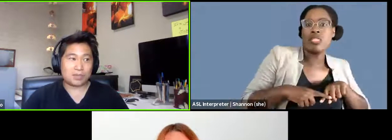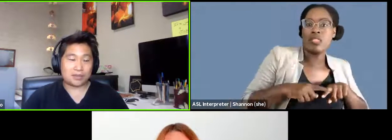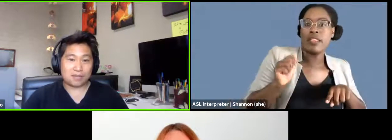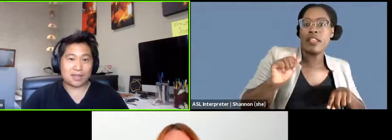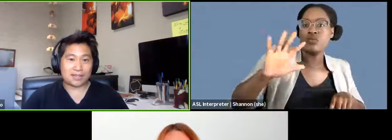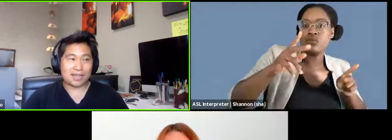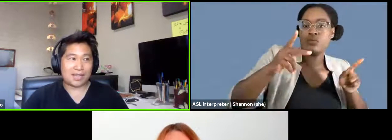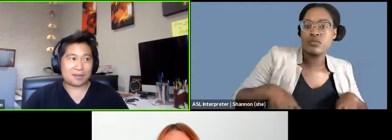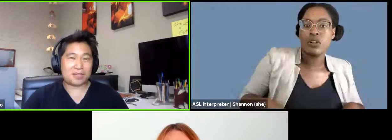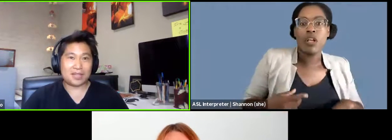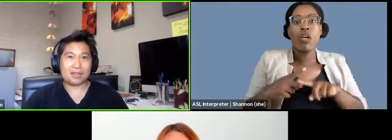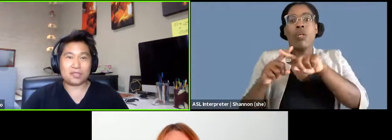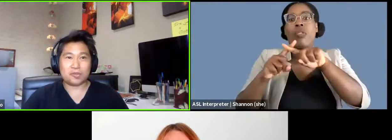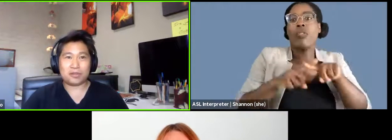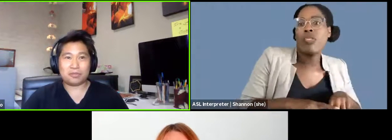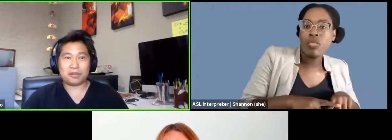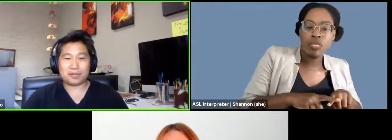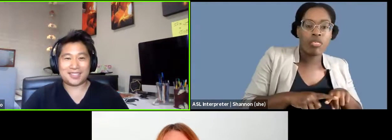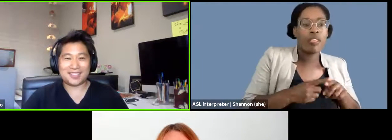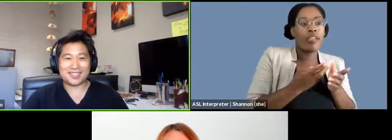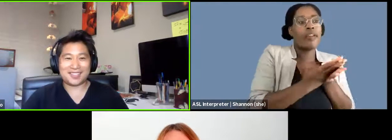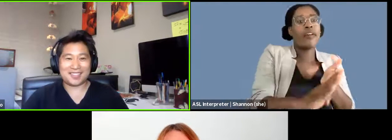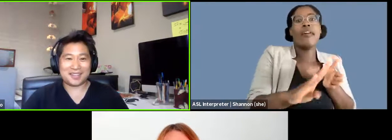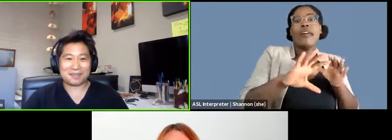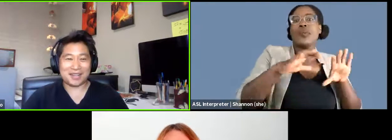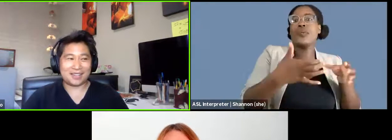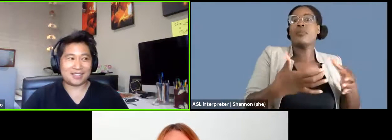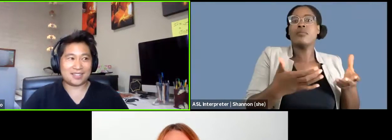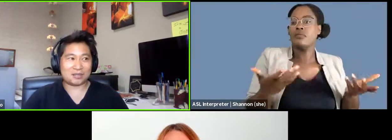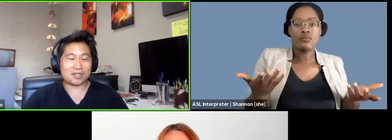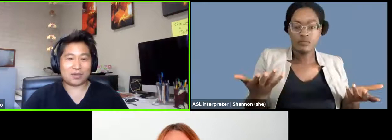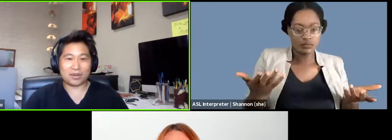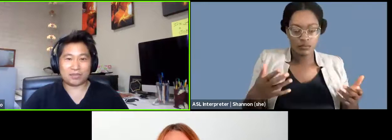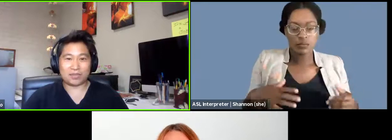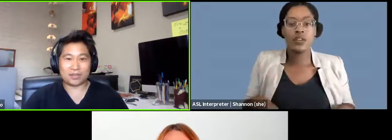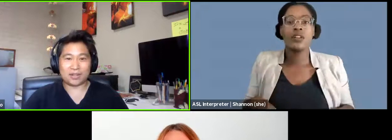has been amazing. I am thinking of two people in particular that I am just so grateful for.